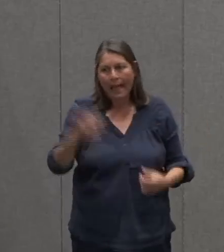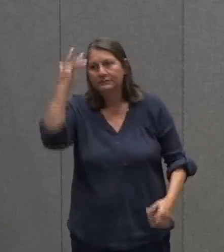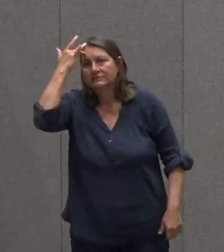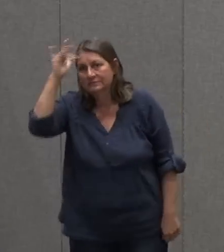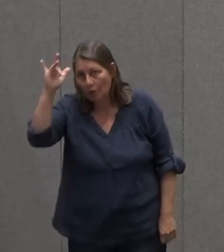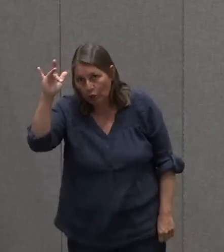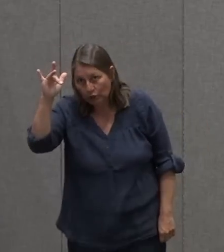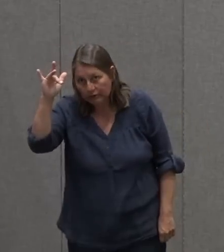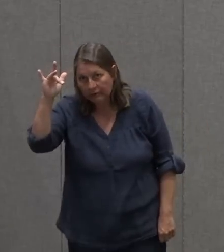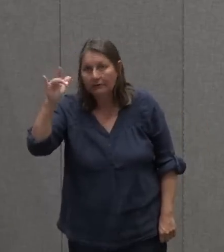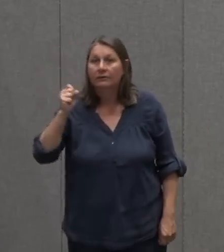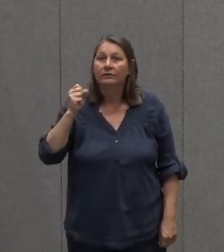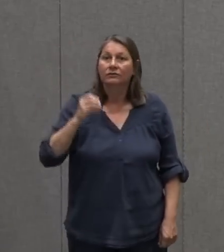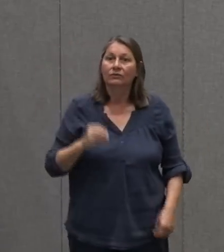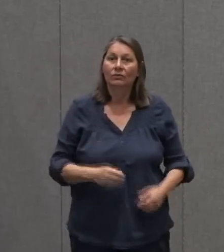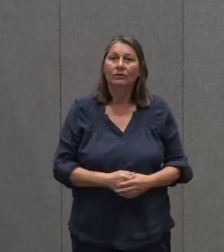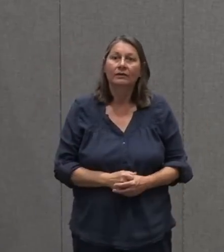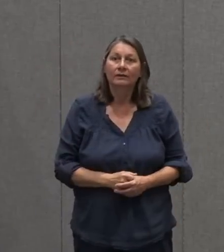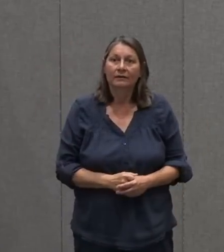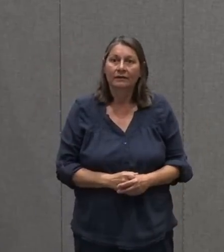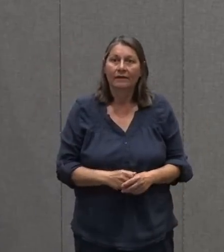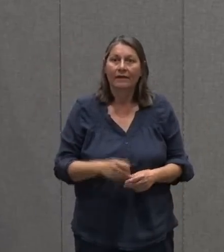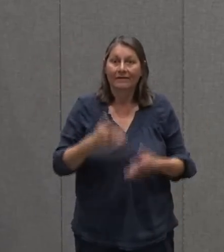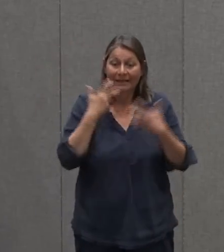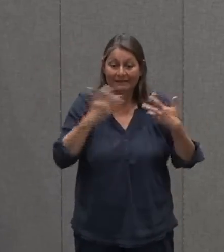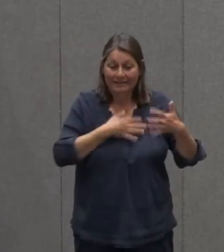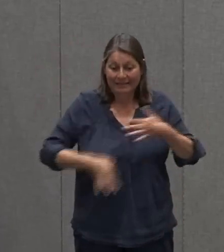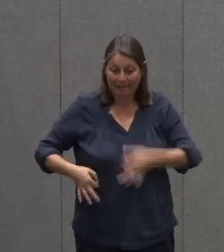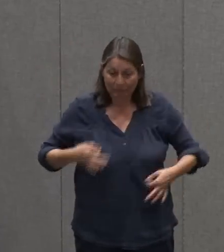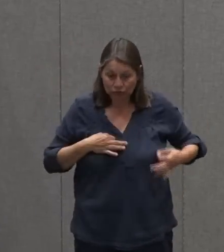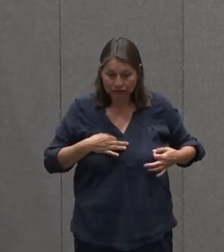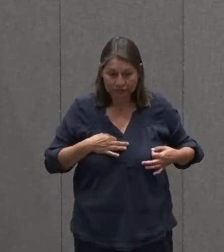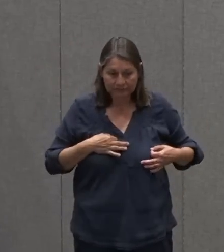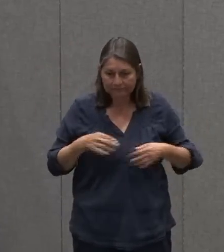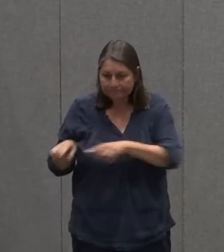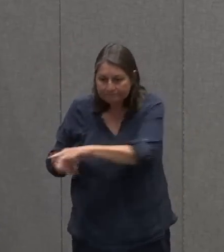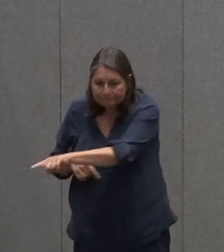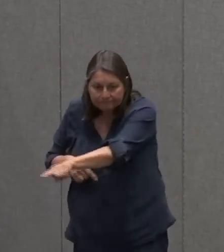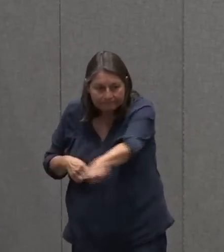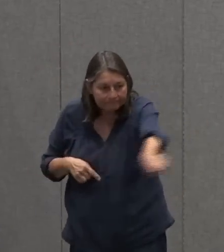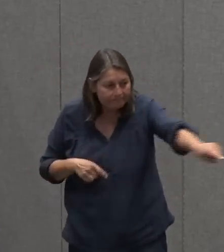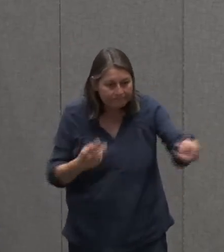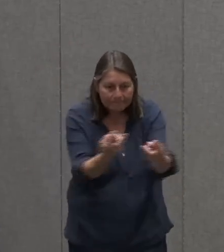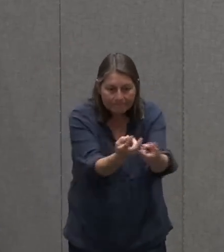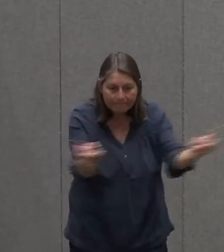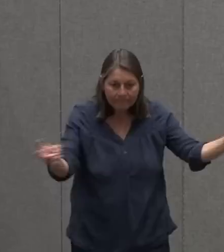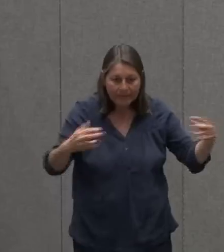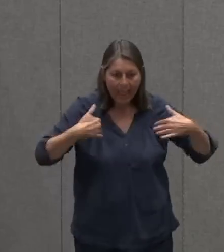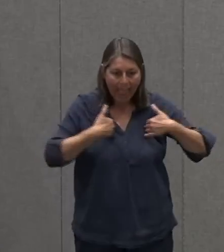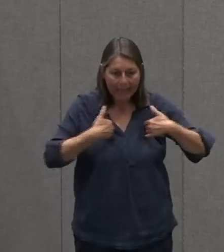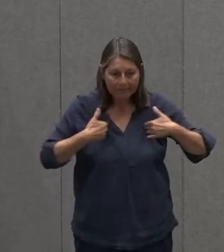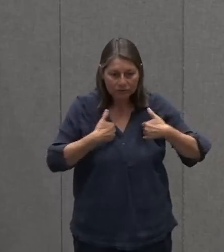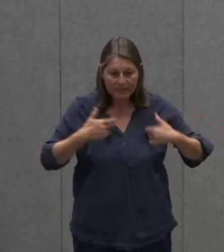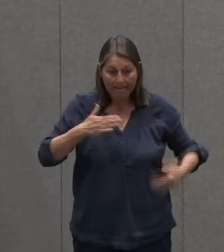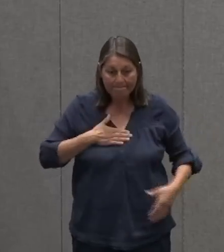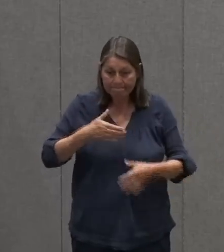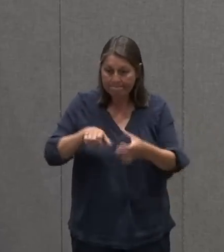And so the little thing he had all of the animals do is they took his spear, threw it up,